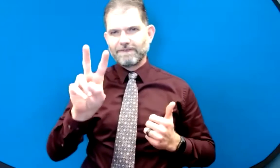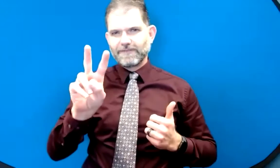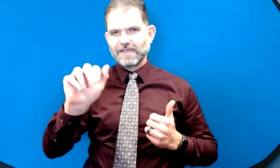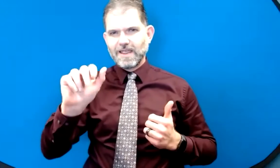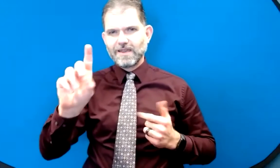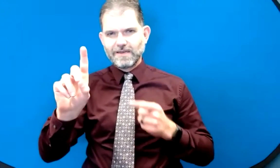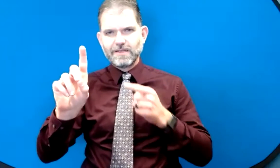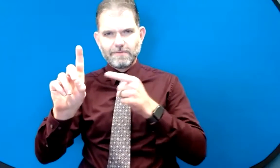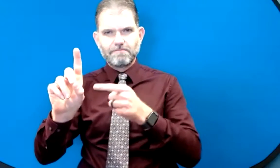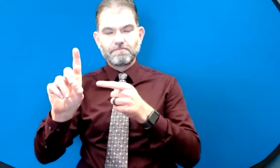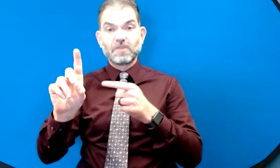ASL Interpreter: Vascular Dimension.